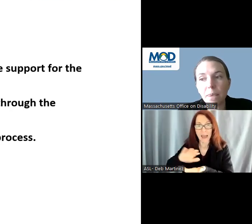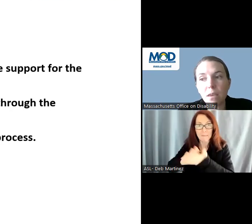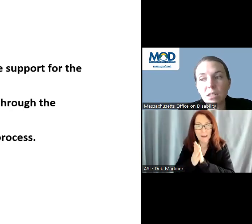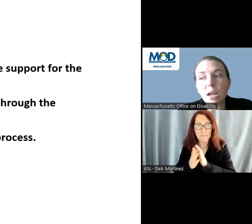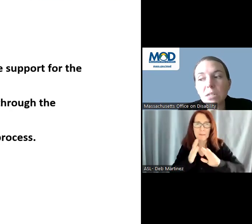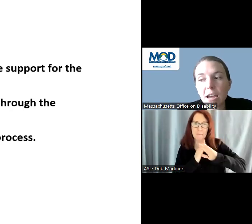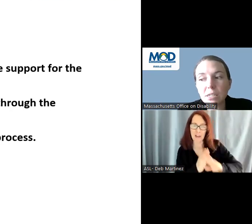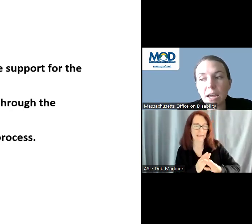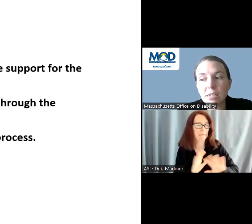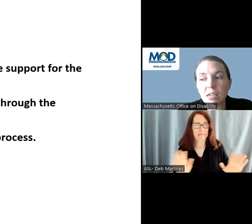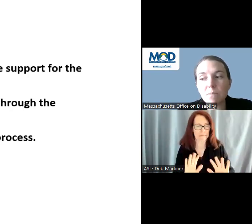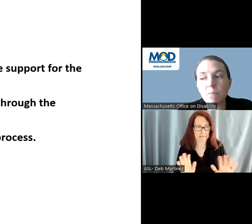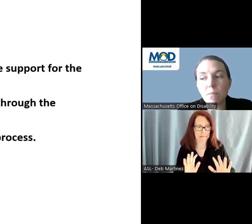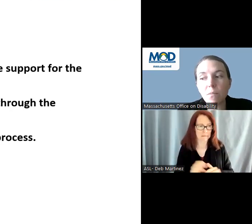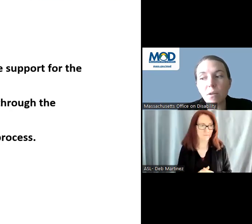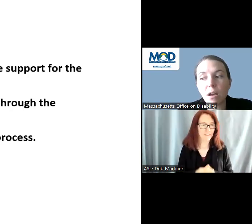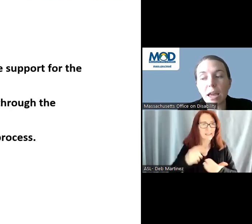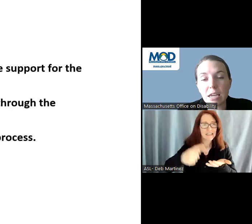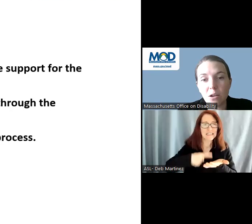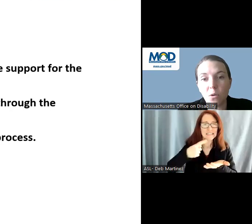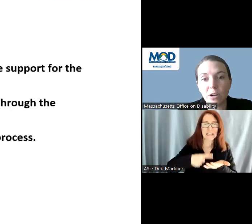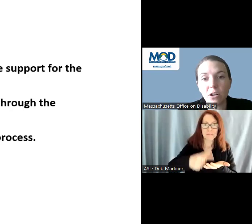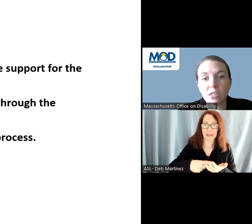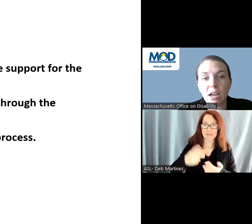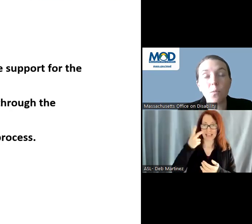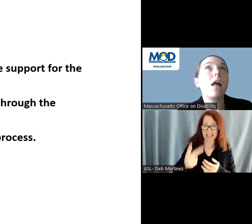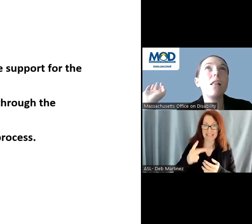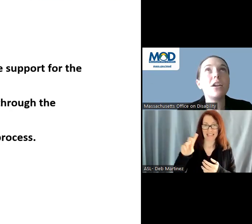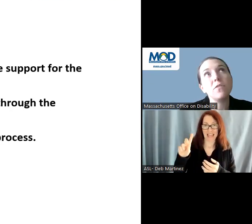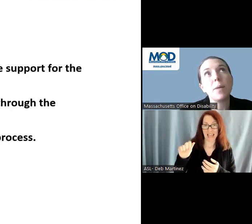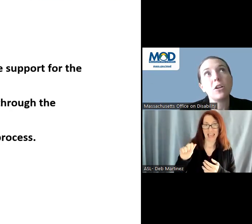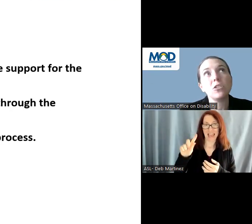sometimes I see ADA coordinators say well I don't have your medical